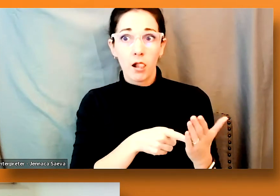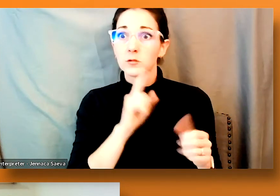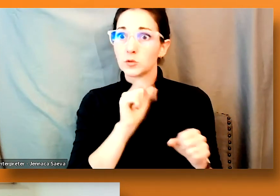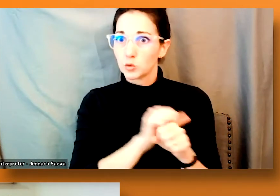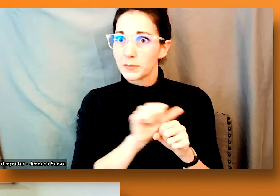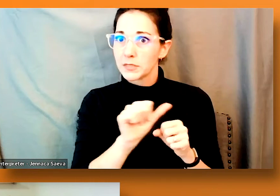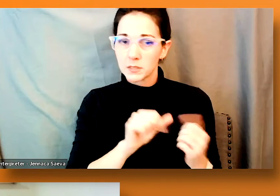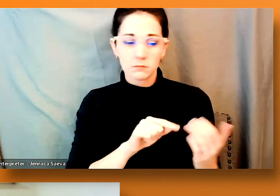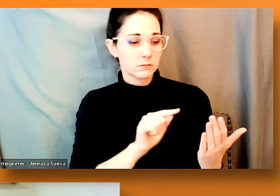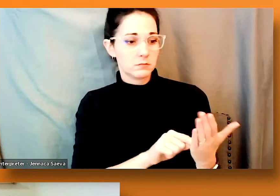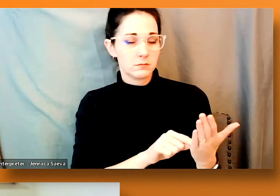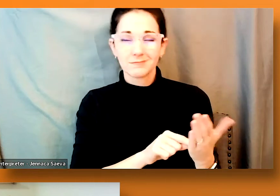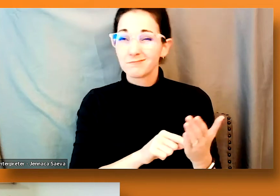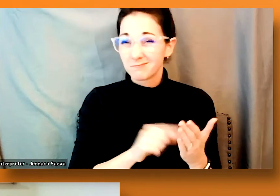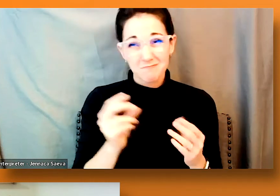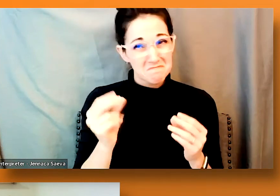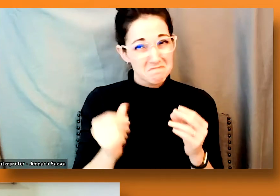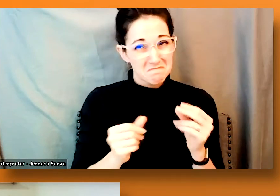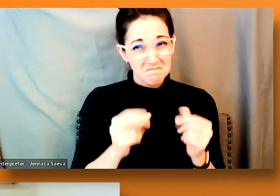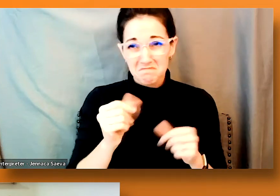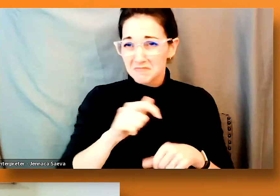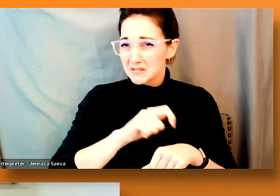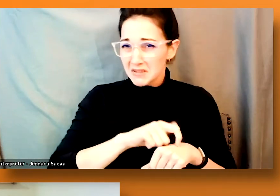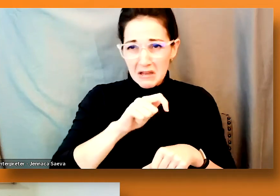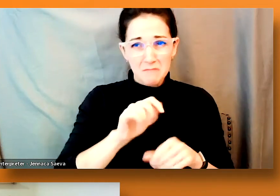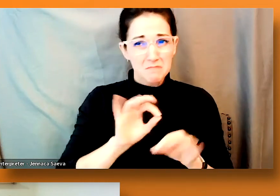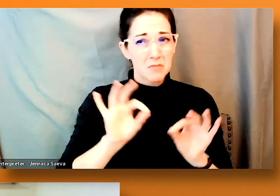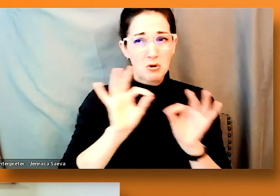we have to be sure that we're doing it in a timely fashion.